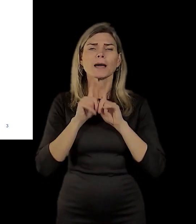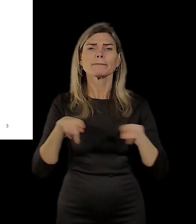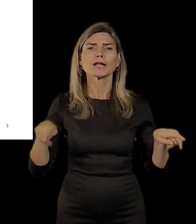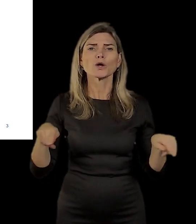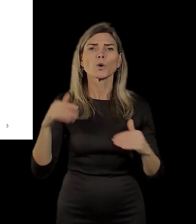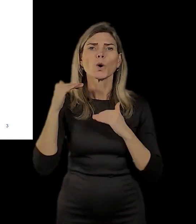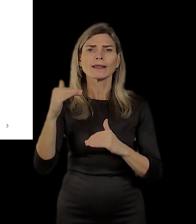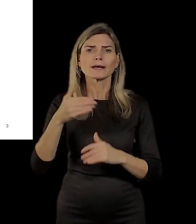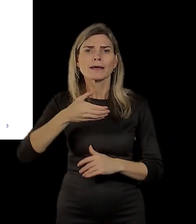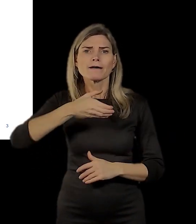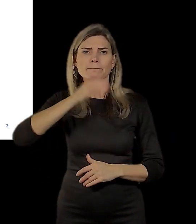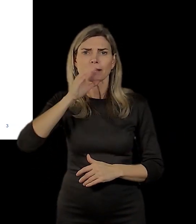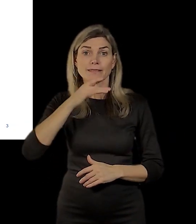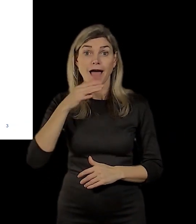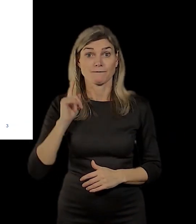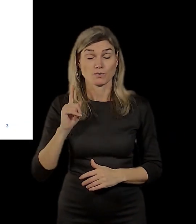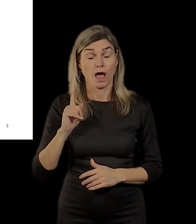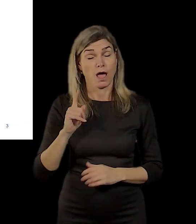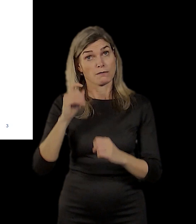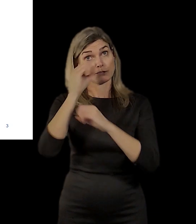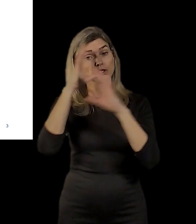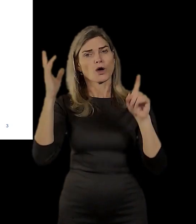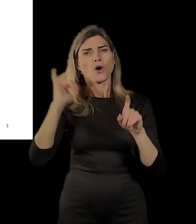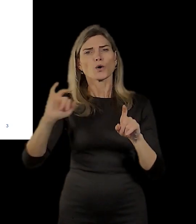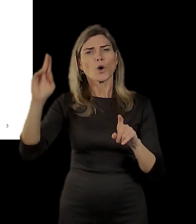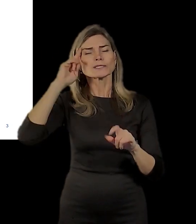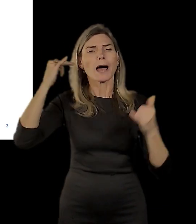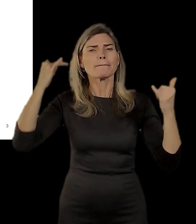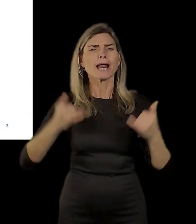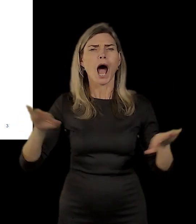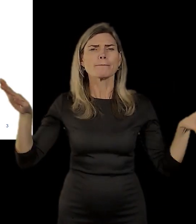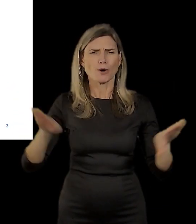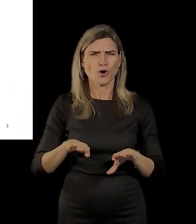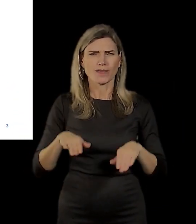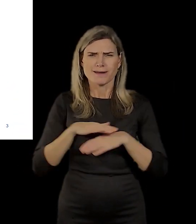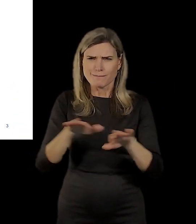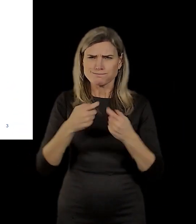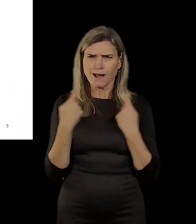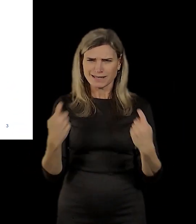We are solving it. And just a little gem at the end, regarding the recycled water, here we want to try not only grey water for toilets,